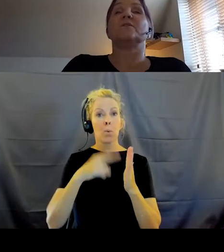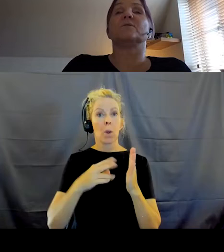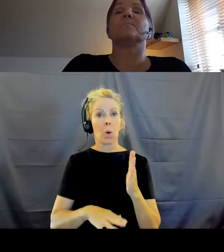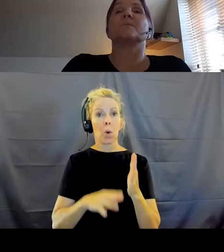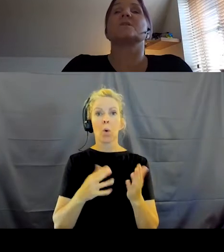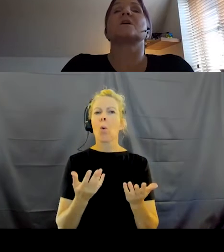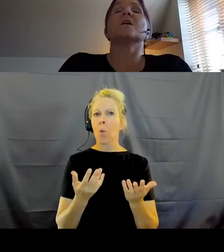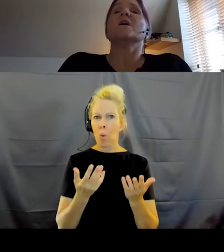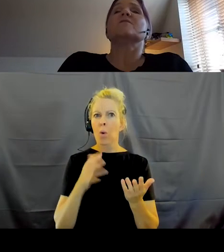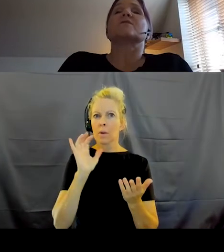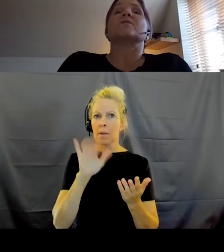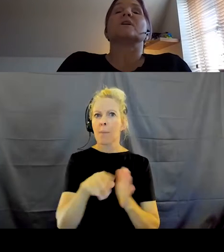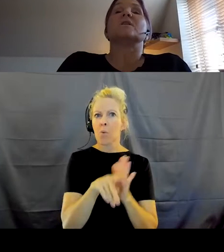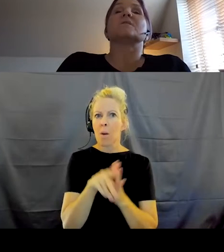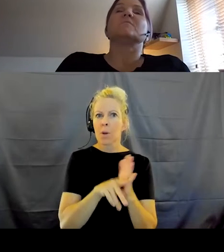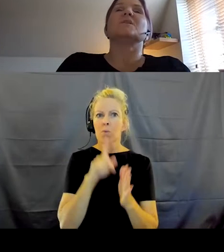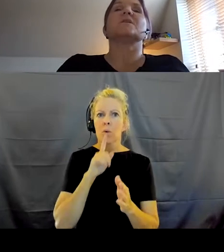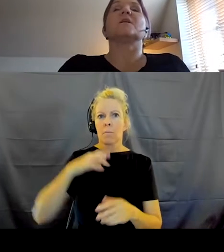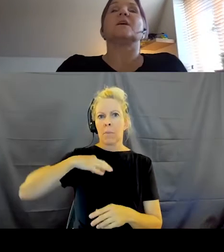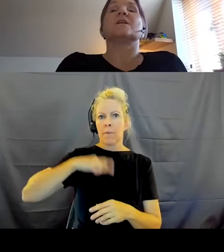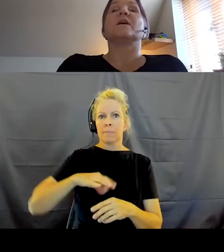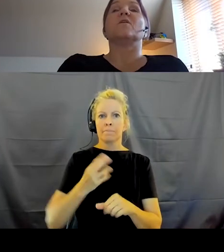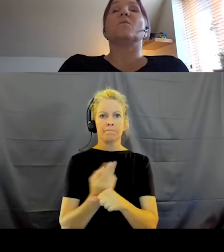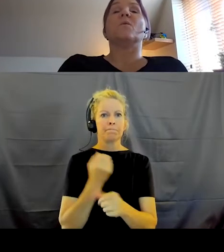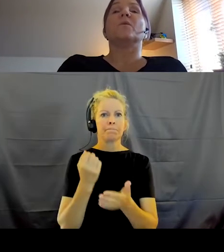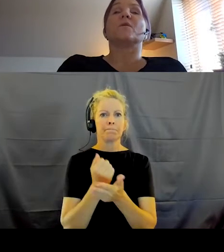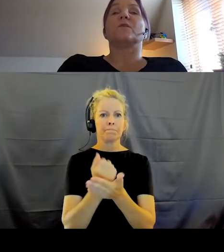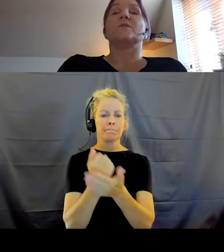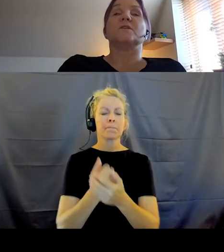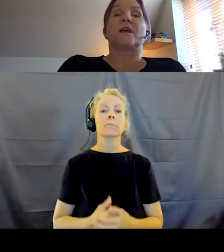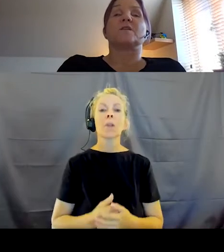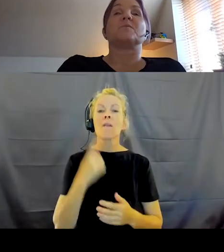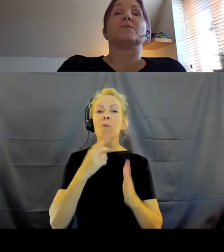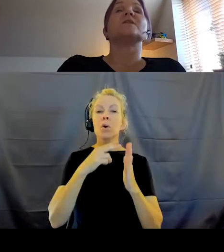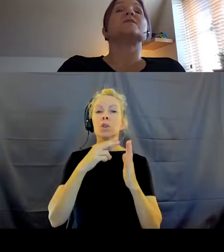useful. For screen readers it's a little less clear what the obvious use case. But the rest